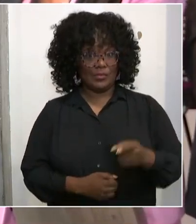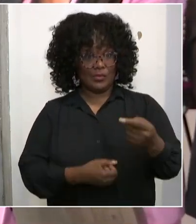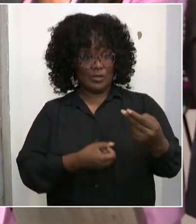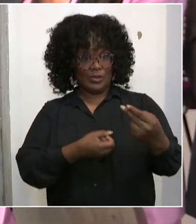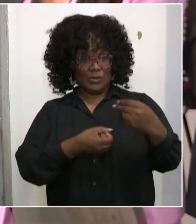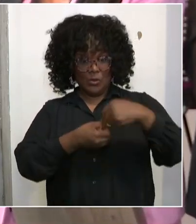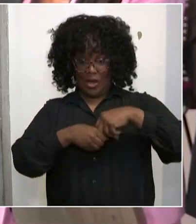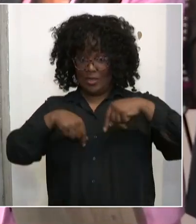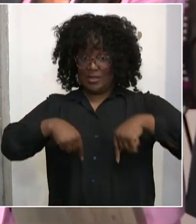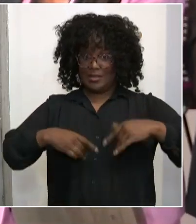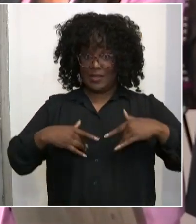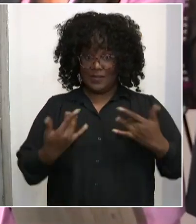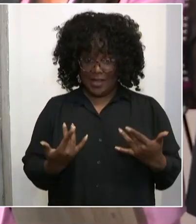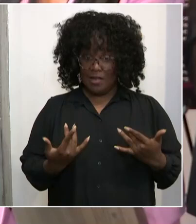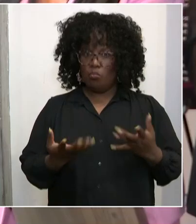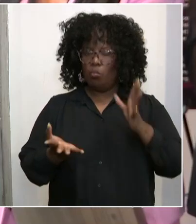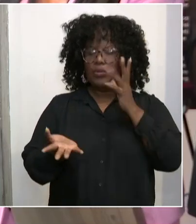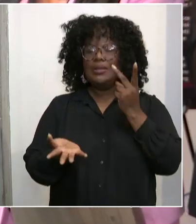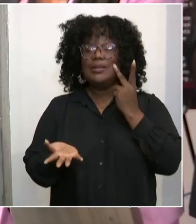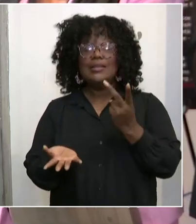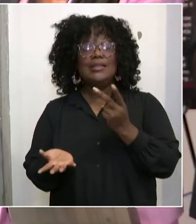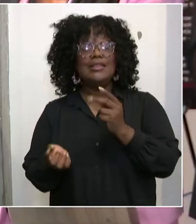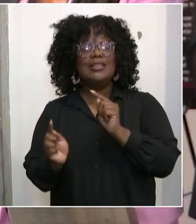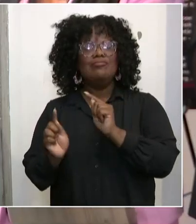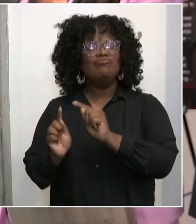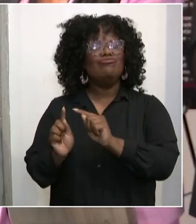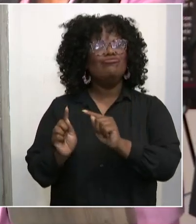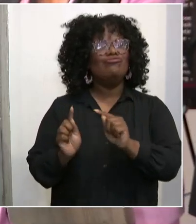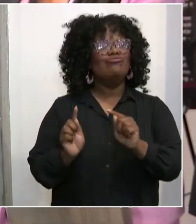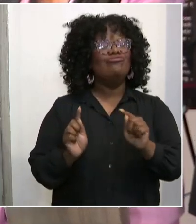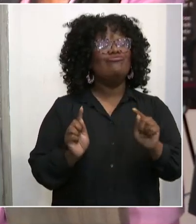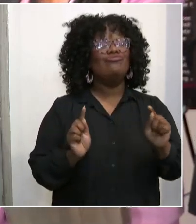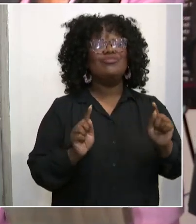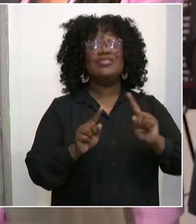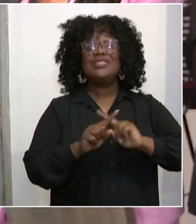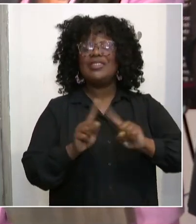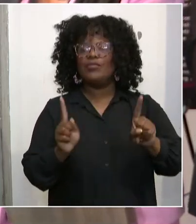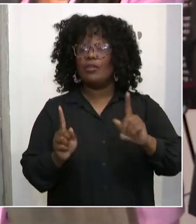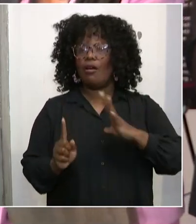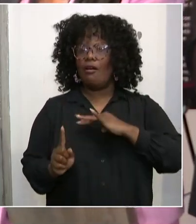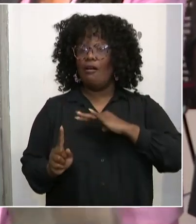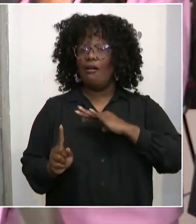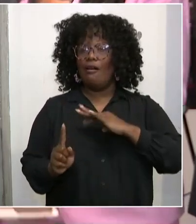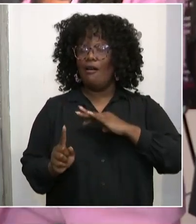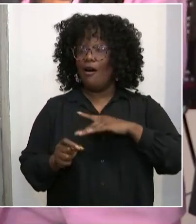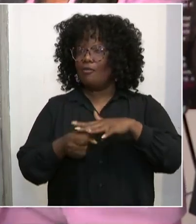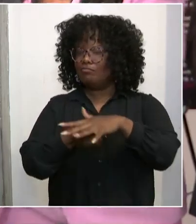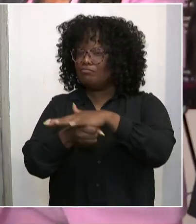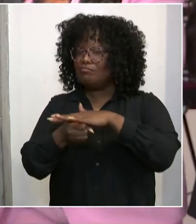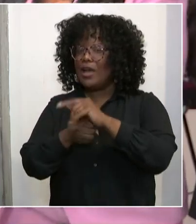will uh partner with and be the welcome center for those coming to Washington DC so yes.